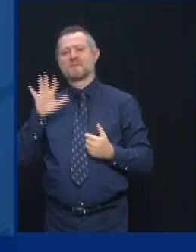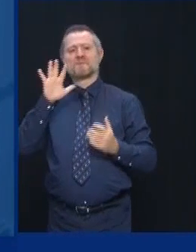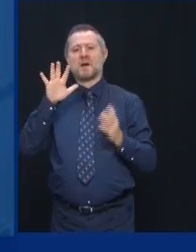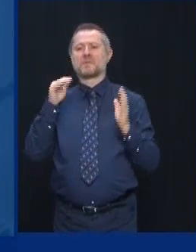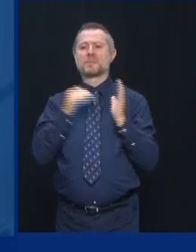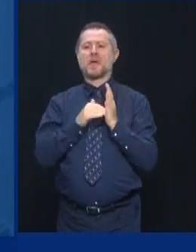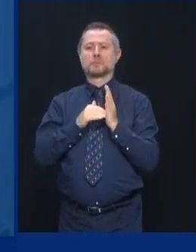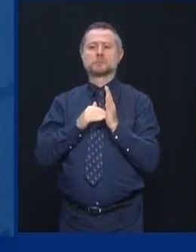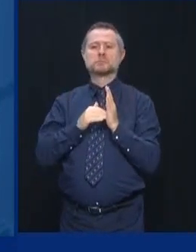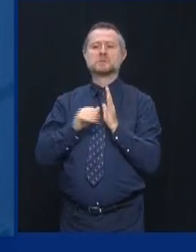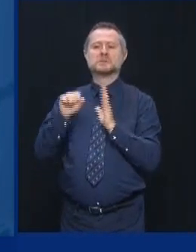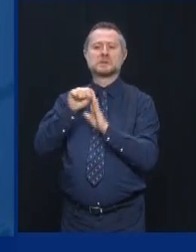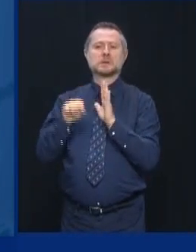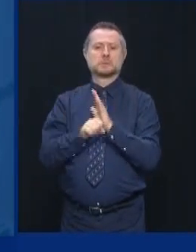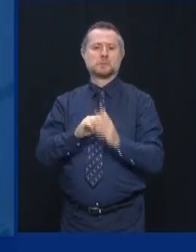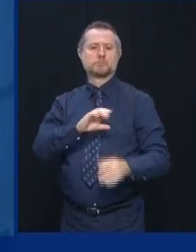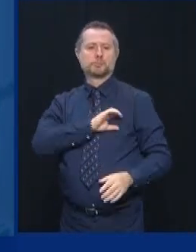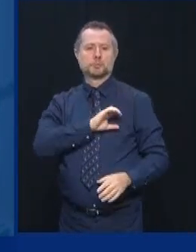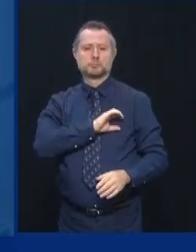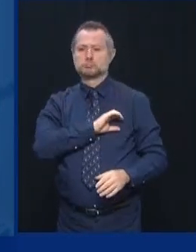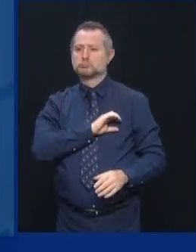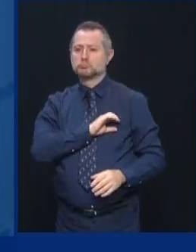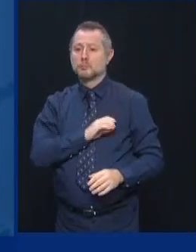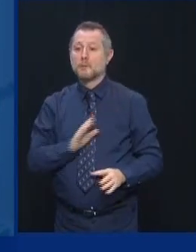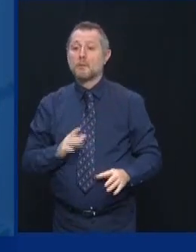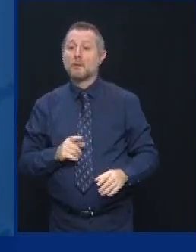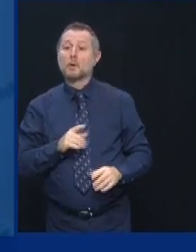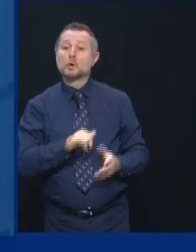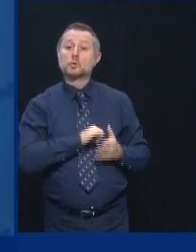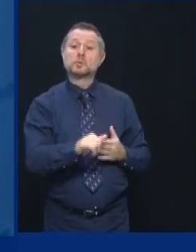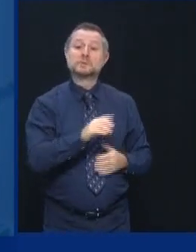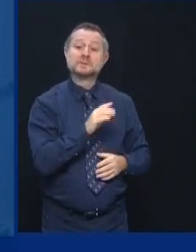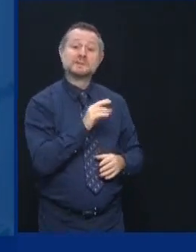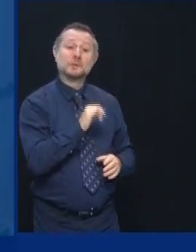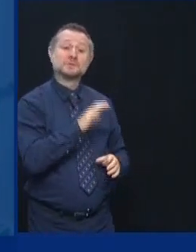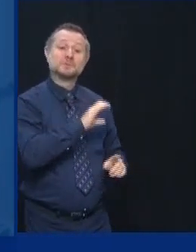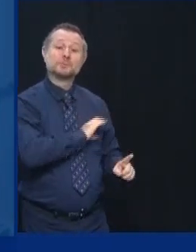STATE. TO GIVE YOU AN IDEA, WE HAVE